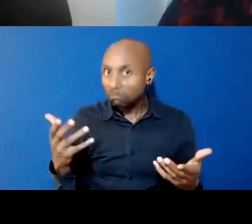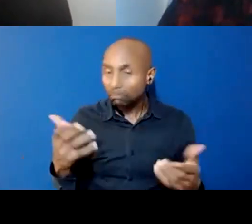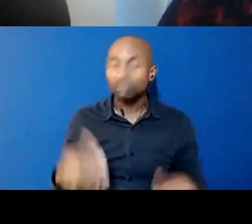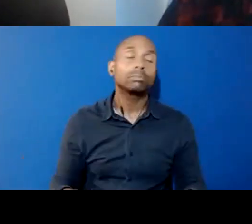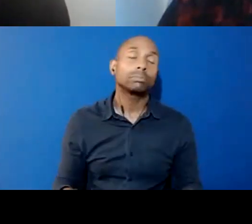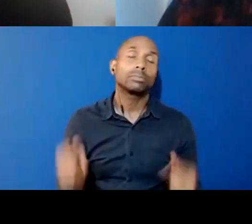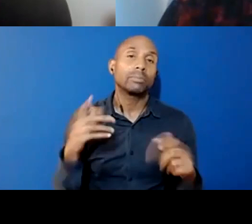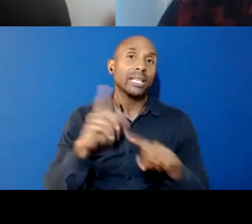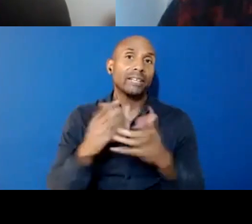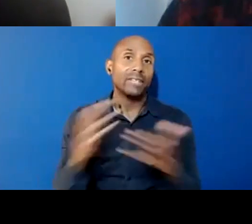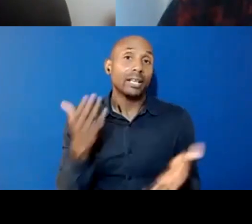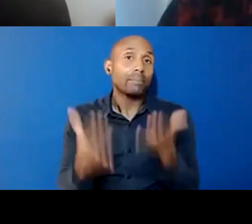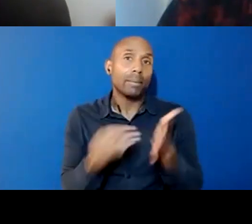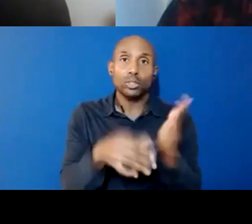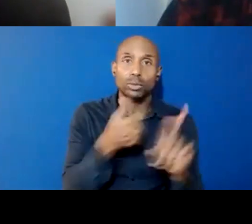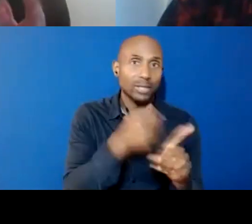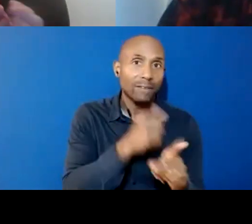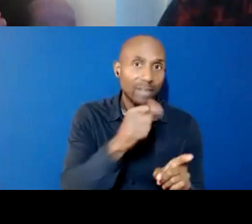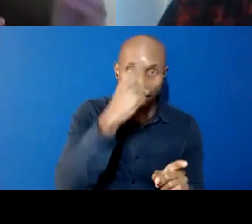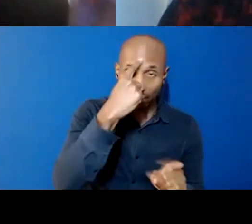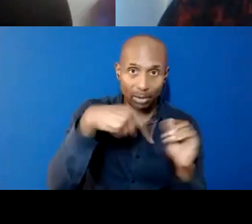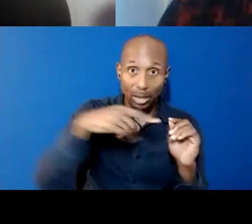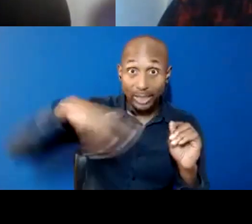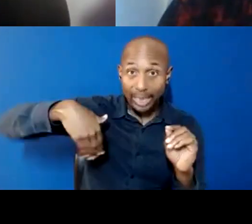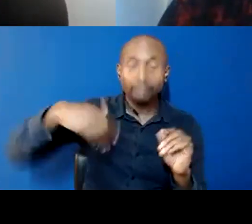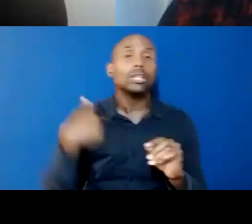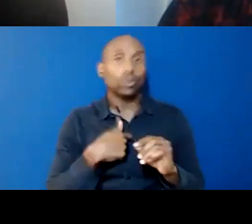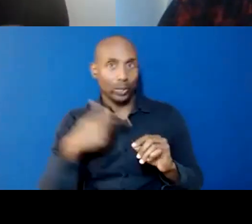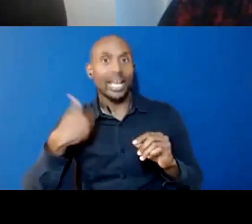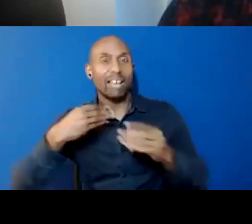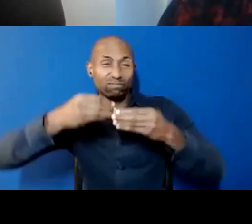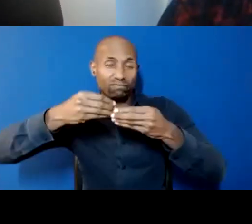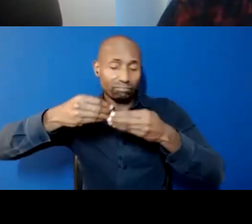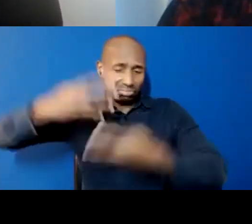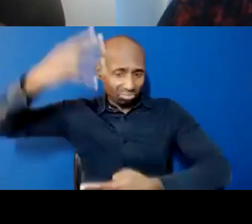We need to make sure that we have those things in place.